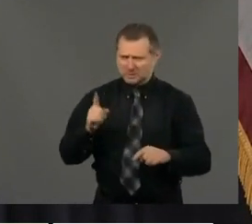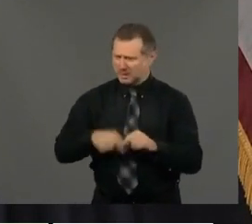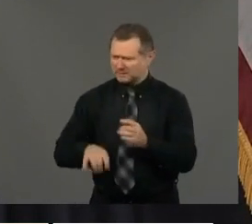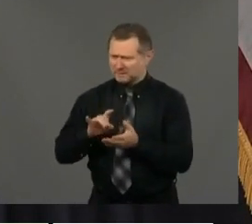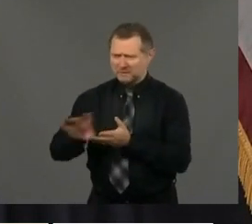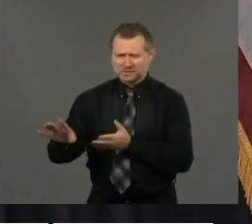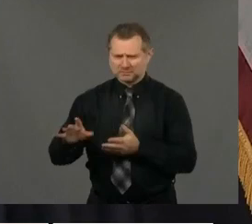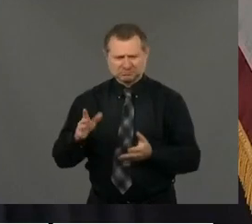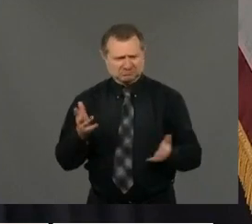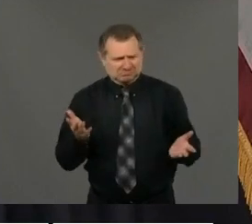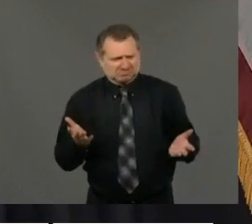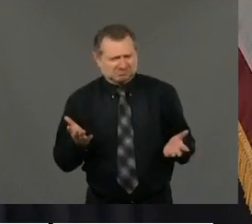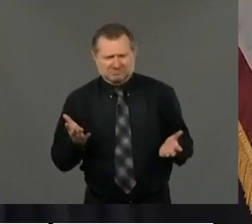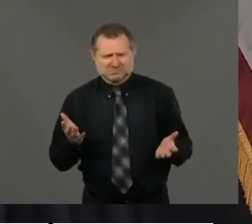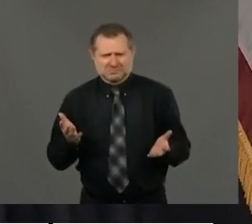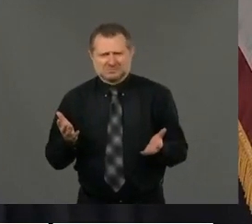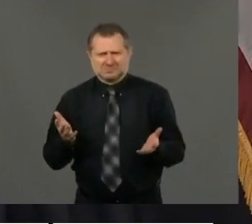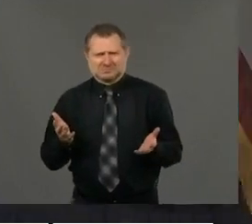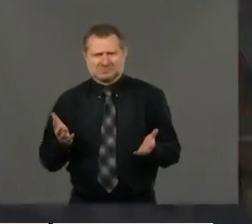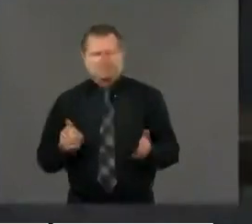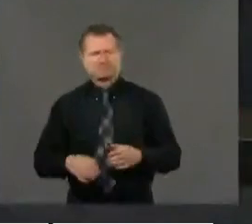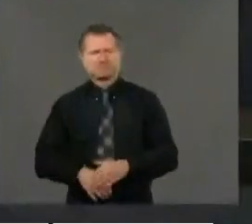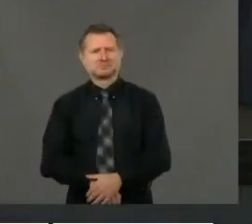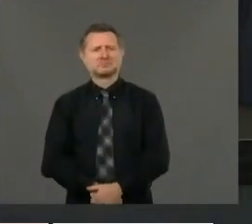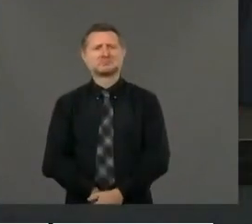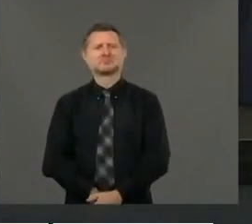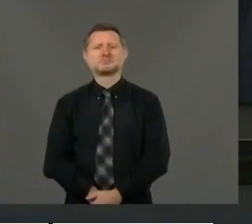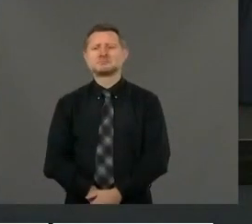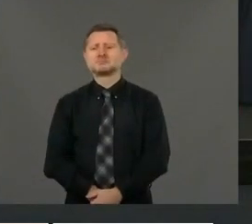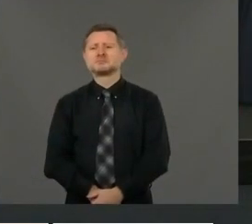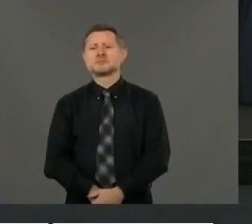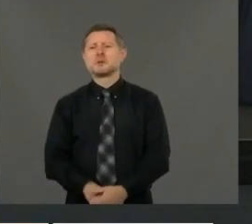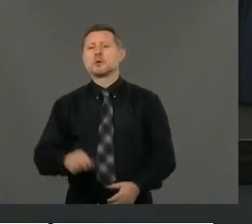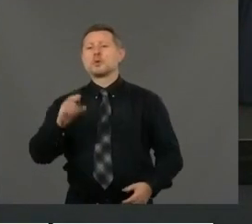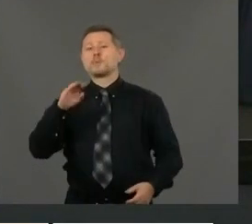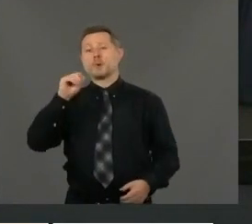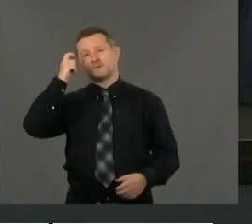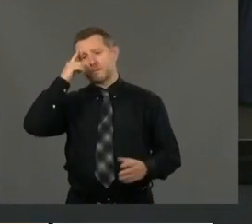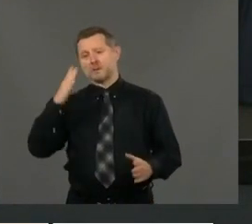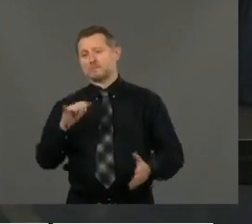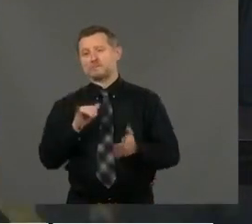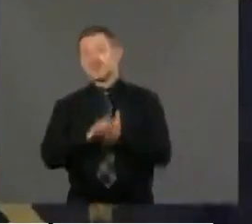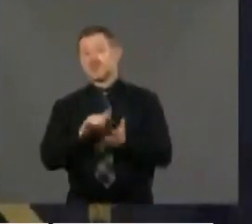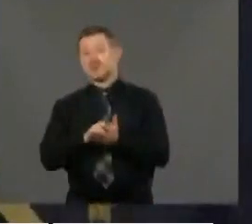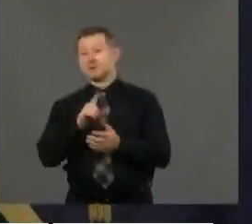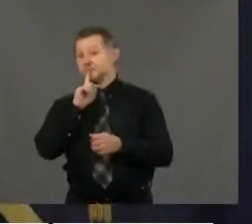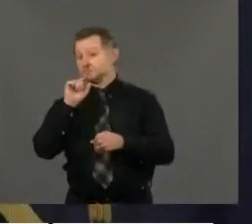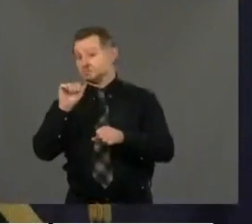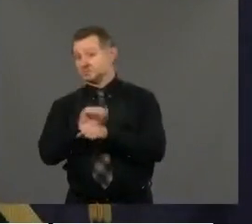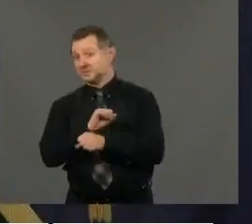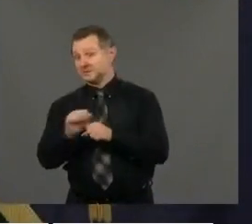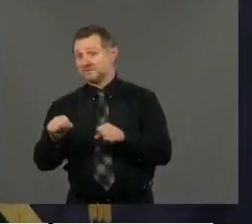BE UP FOR RENT EVICTIONS DURING THIS CRISIS WHICH IS A BILL WE SIGNED A WEEK AND A HALF AGO. I AM NOT SURE HOW IT COULD SQUARE.